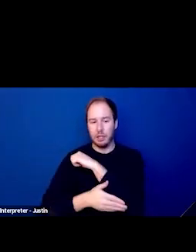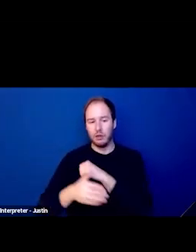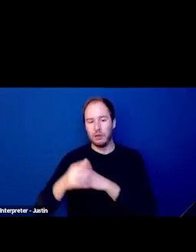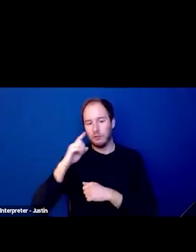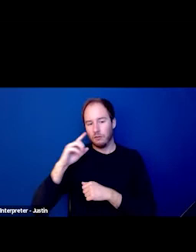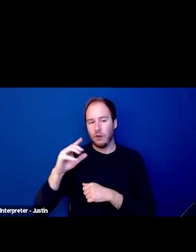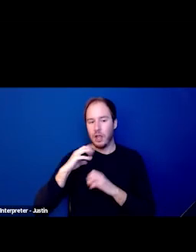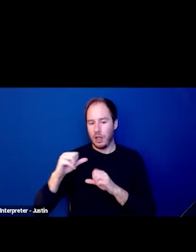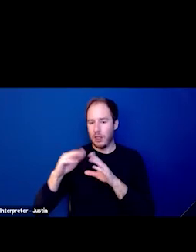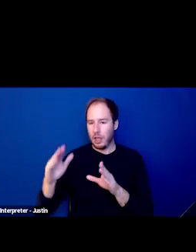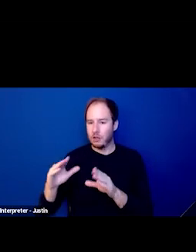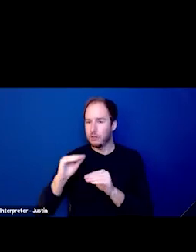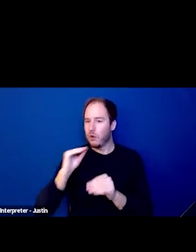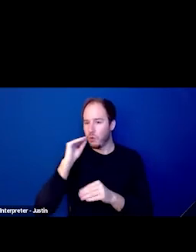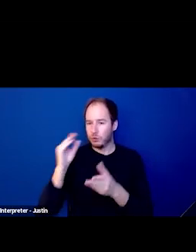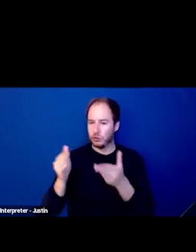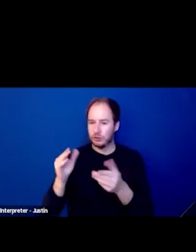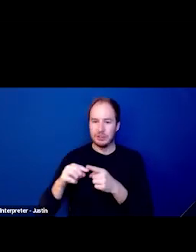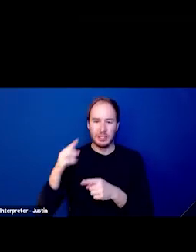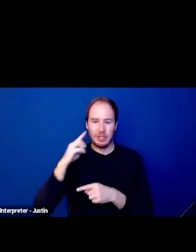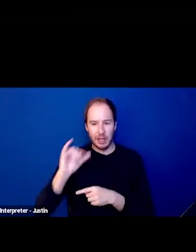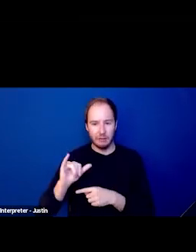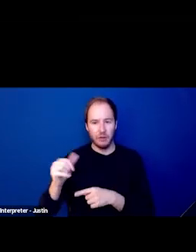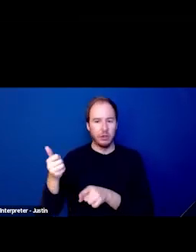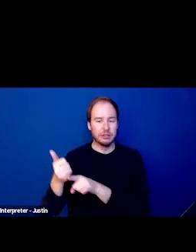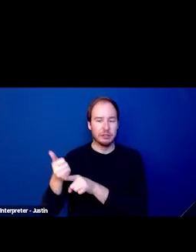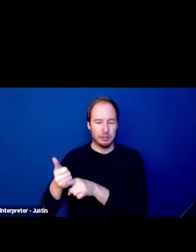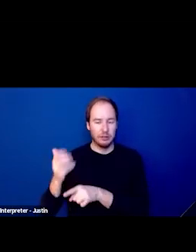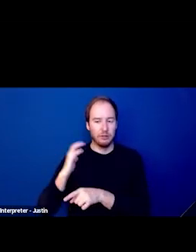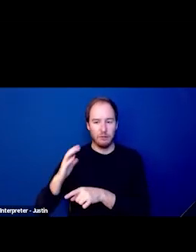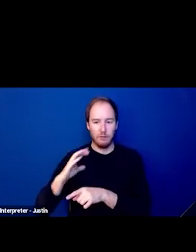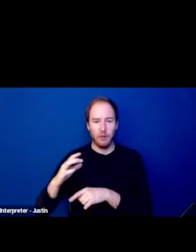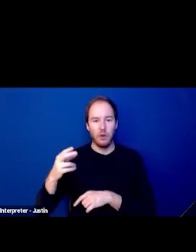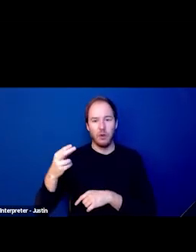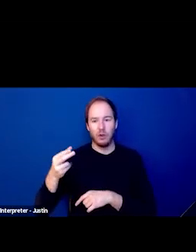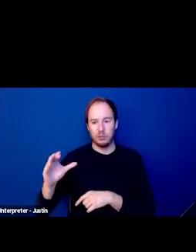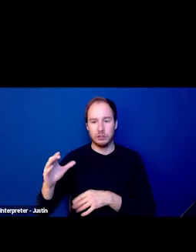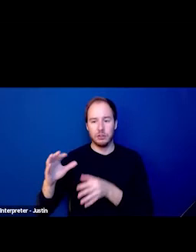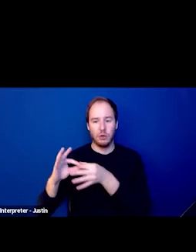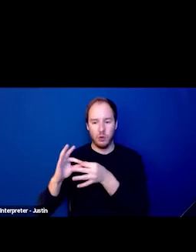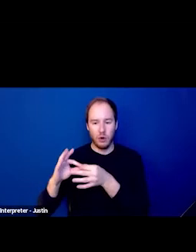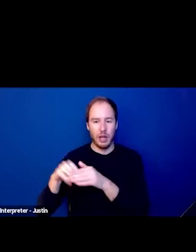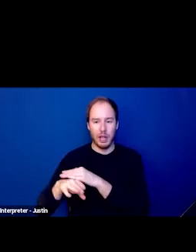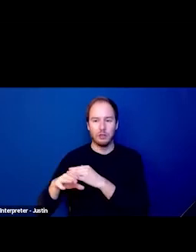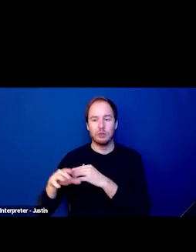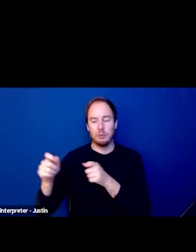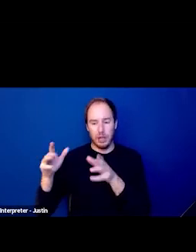or H3 in California. And she previously acted as the H3 Coordinated Entry system manager. So she's got lots of great direct expertise